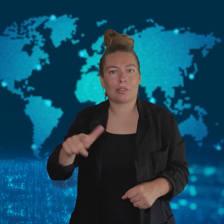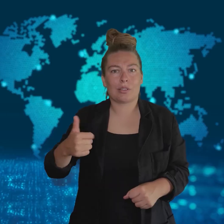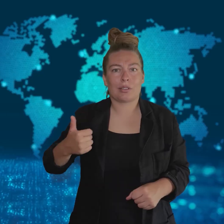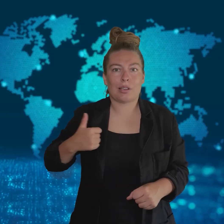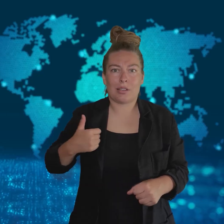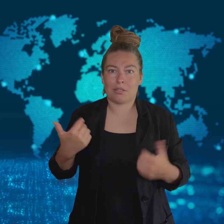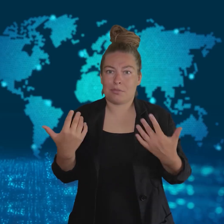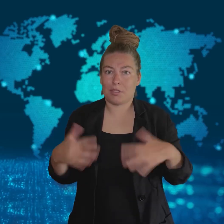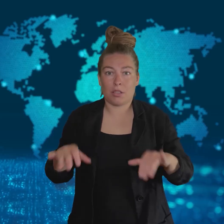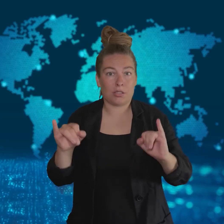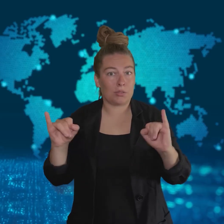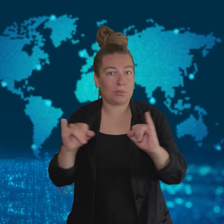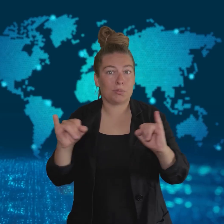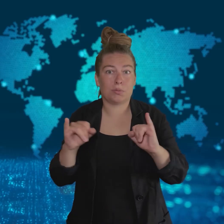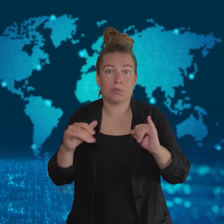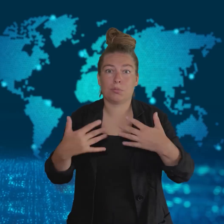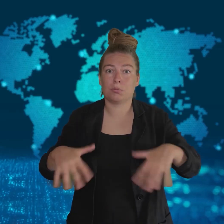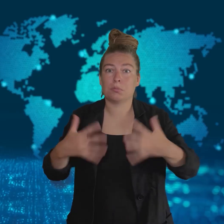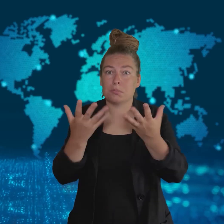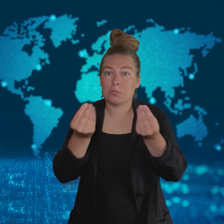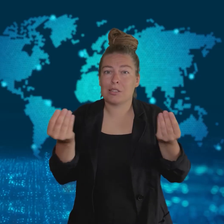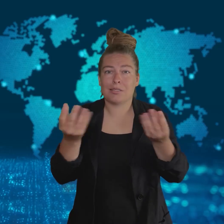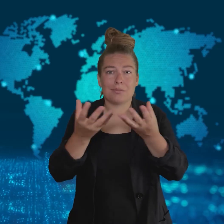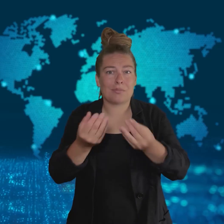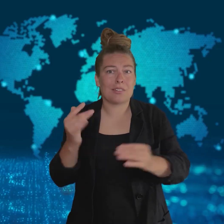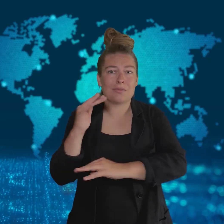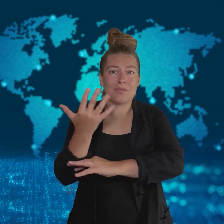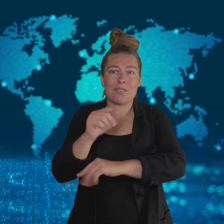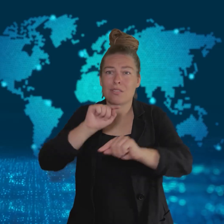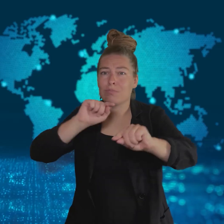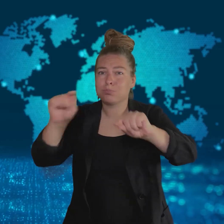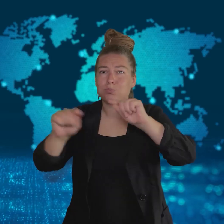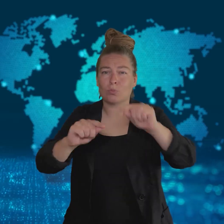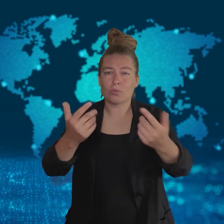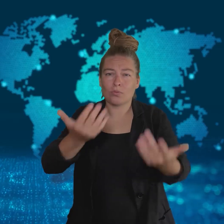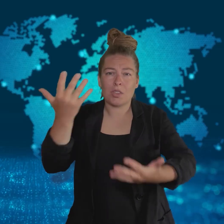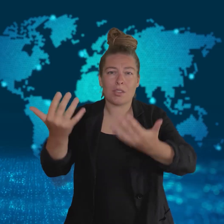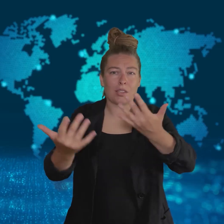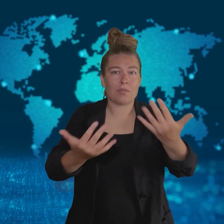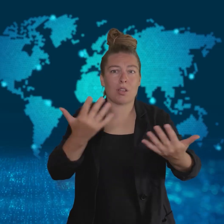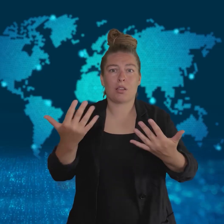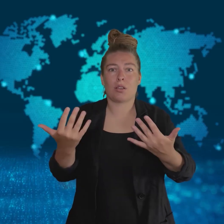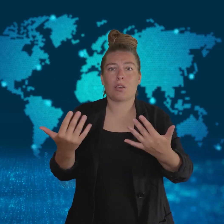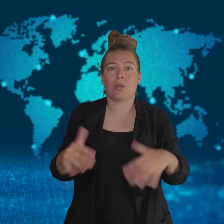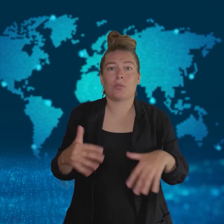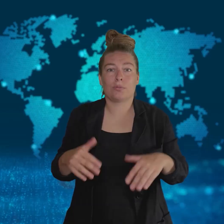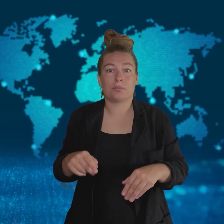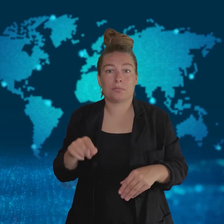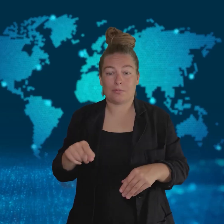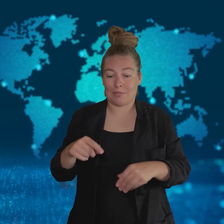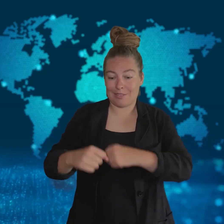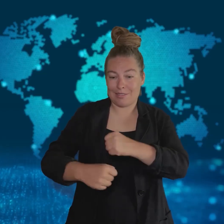Canada had worst wildfire season in 2023.